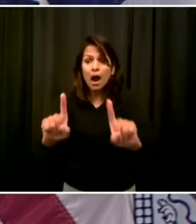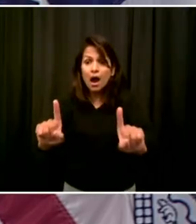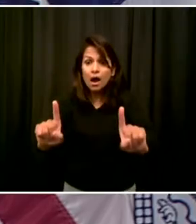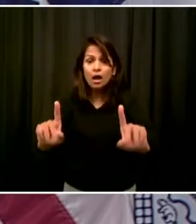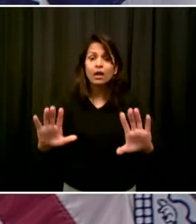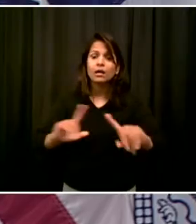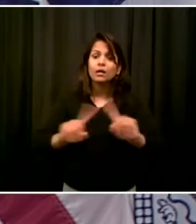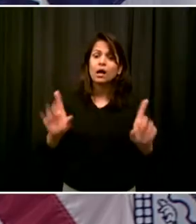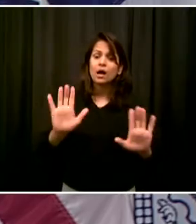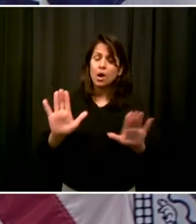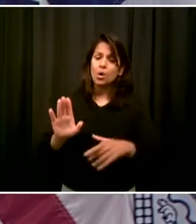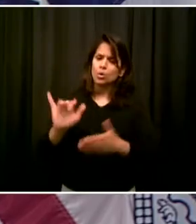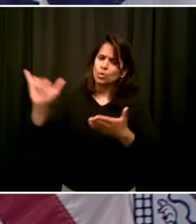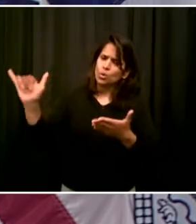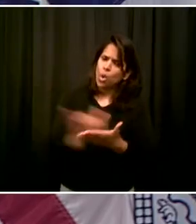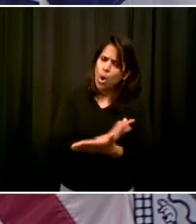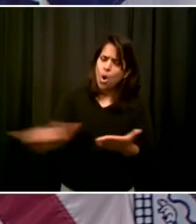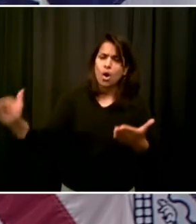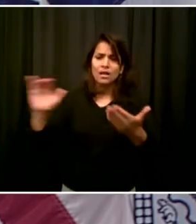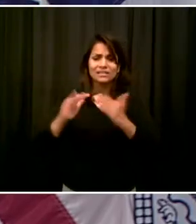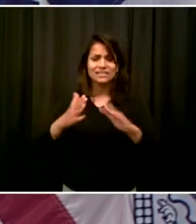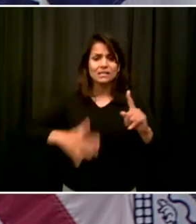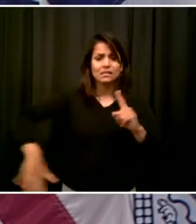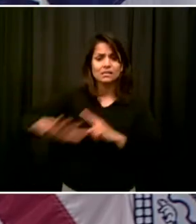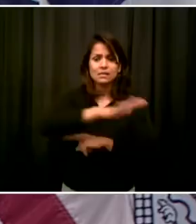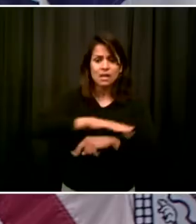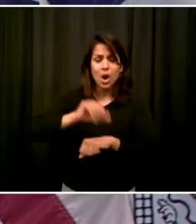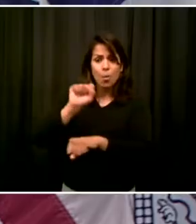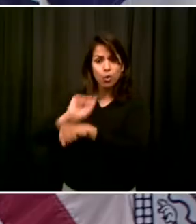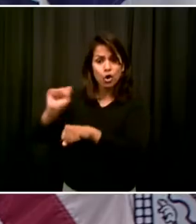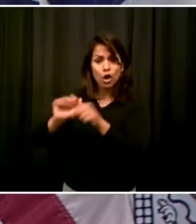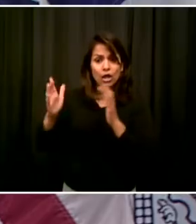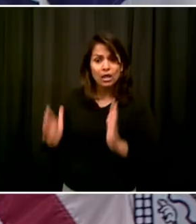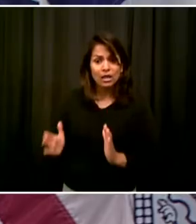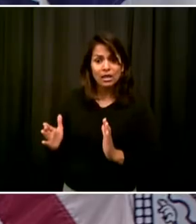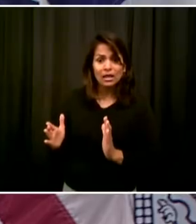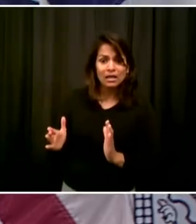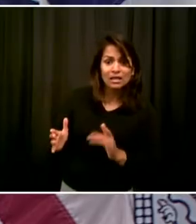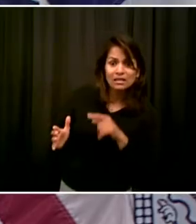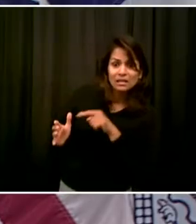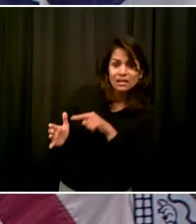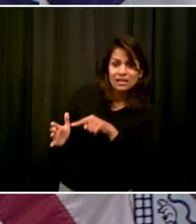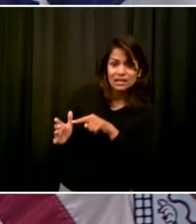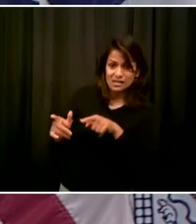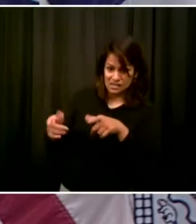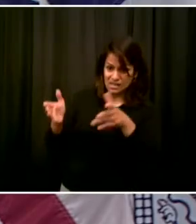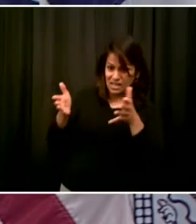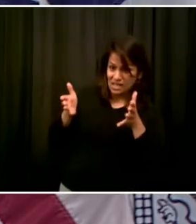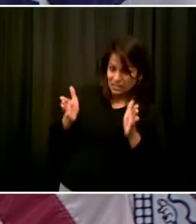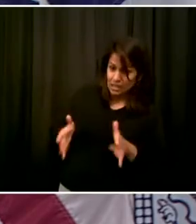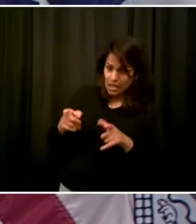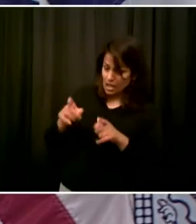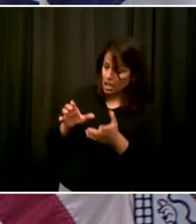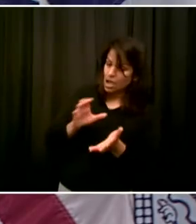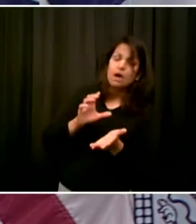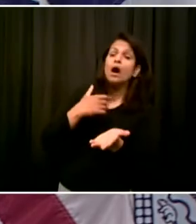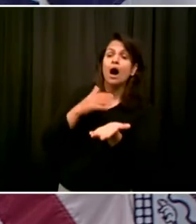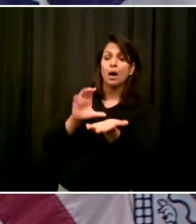MONEY OVER TO A NONPROFIT. I WA NTTO HELP THE NONPROFITS ALL THAT I CAN,